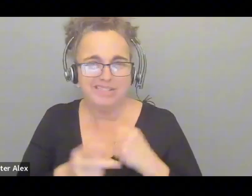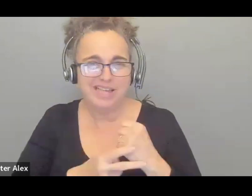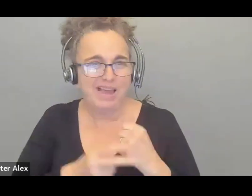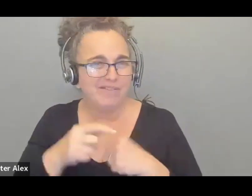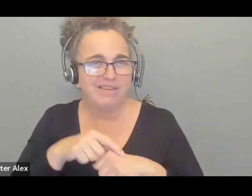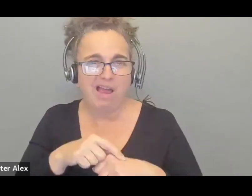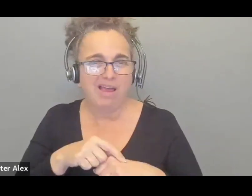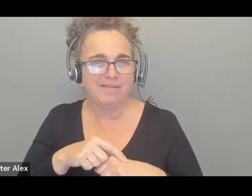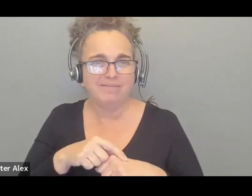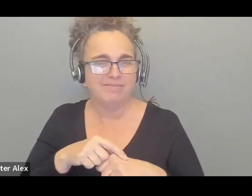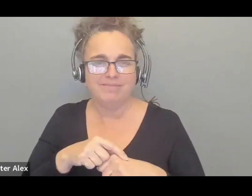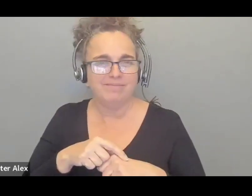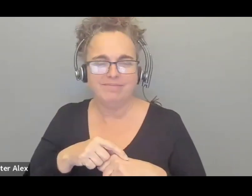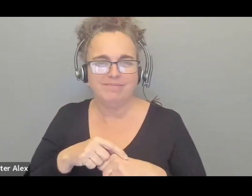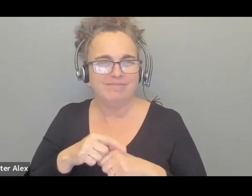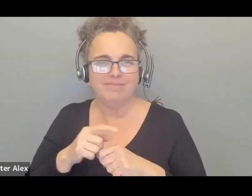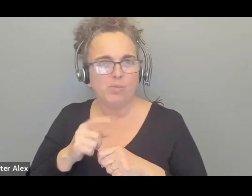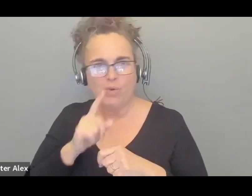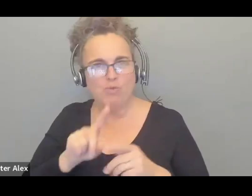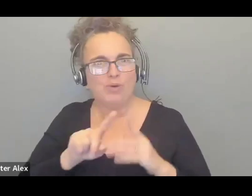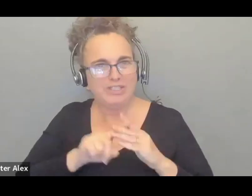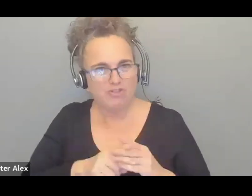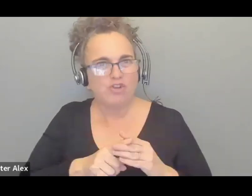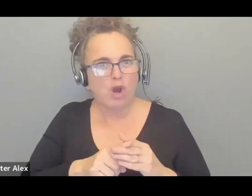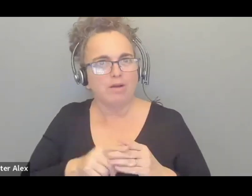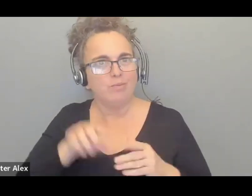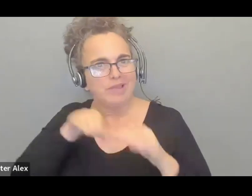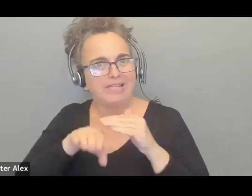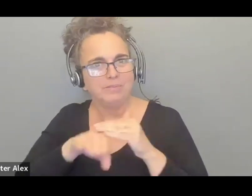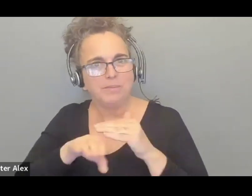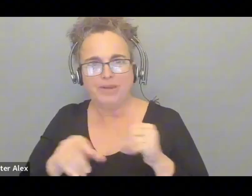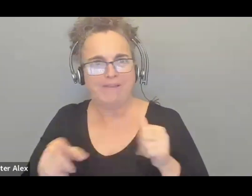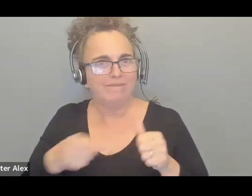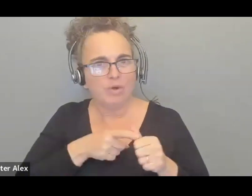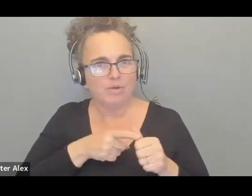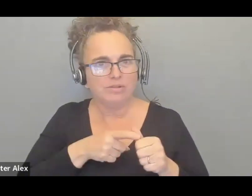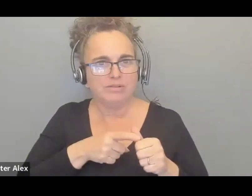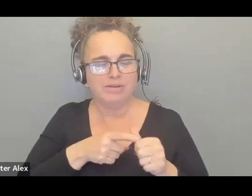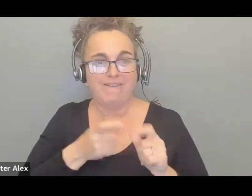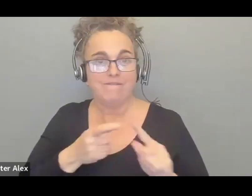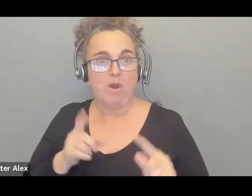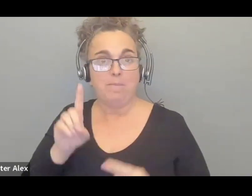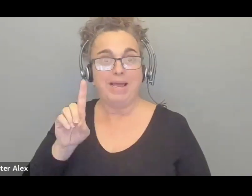when you start with accessibility in mind from a data perspective here in